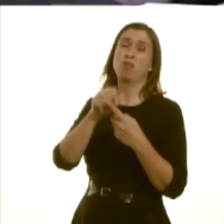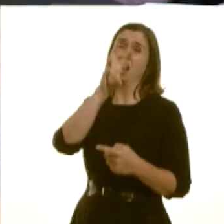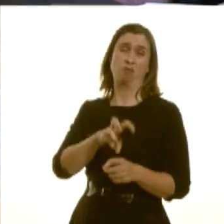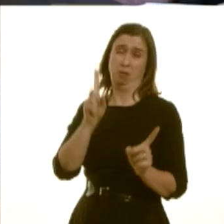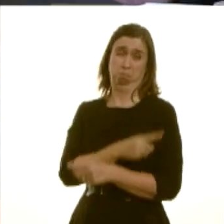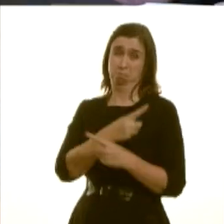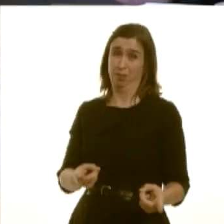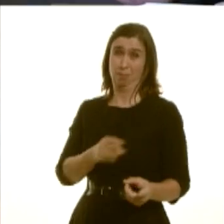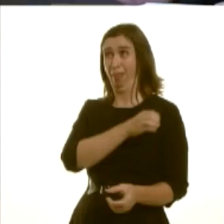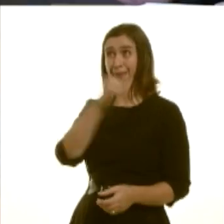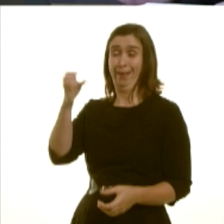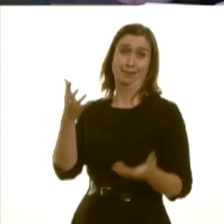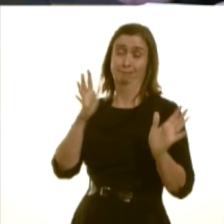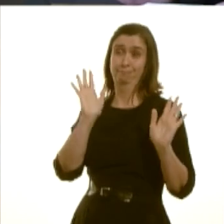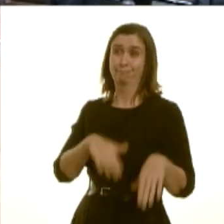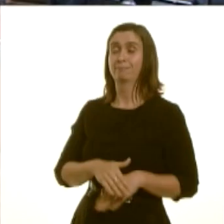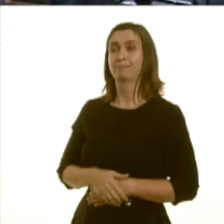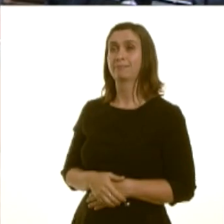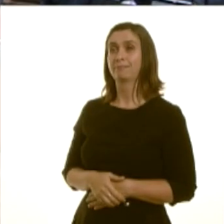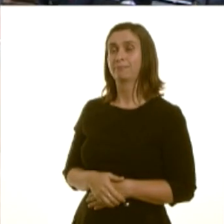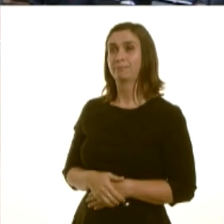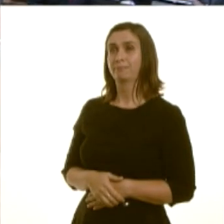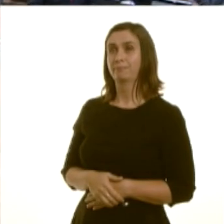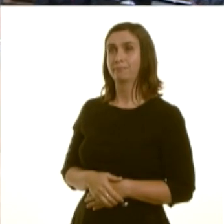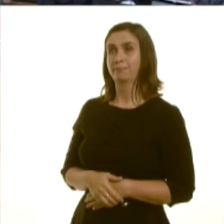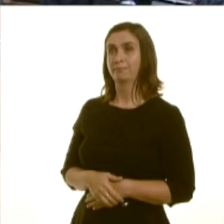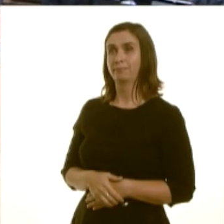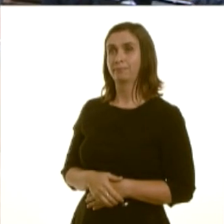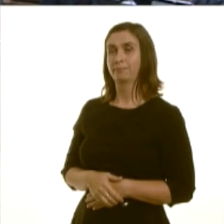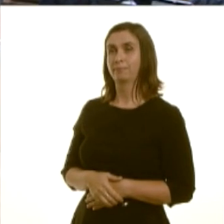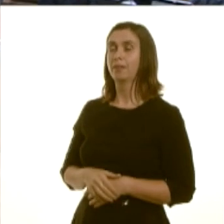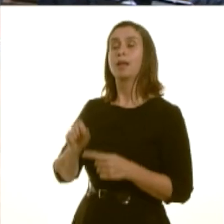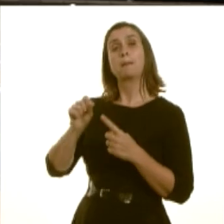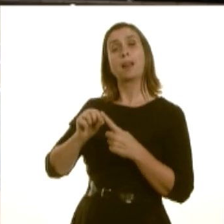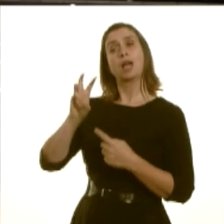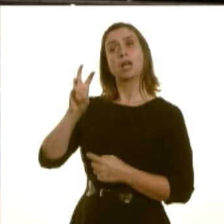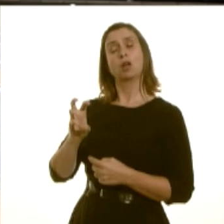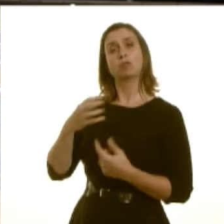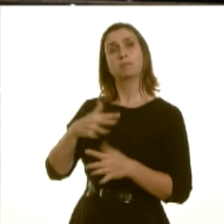Mick Antoniw: First Minister, Plaid Cymru argues that the Scottish referendum opens